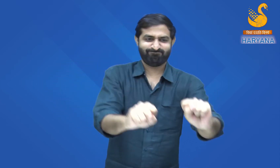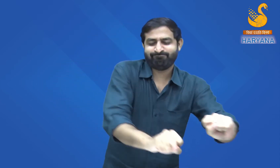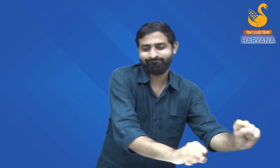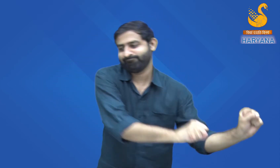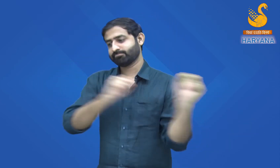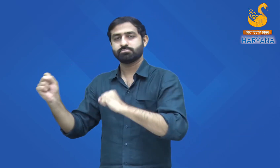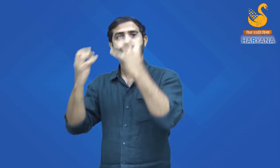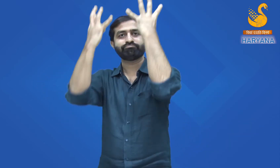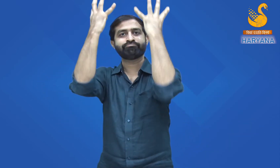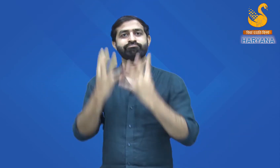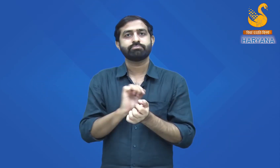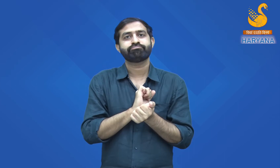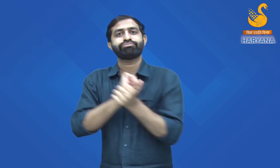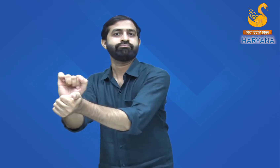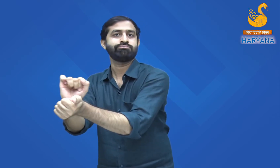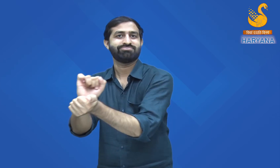He was imprisoned in jail by the Britishers.